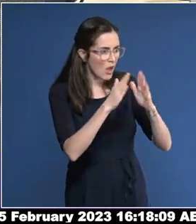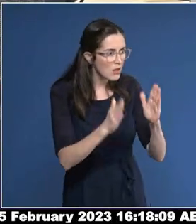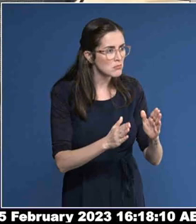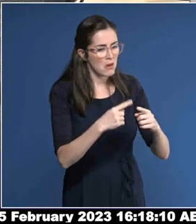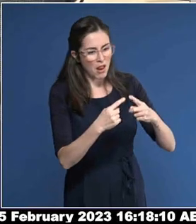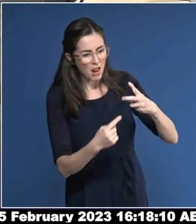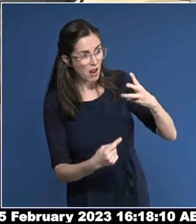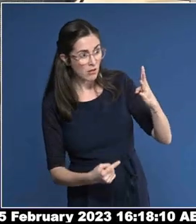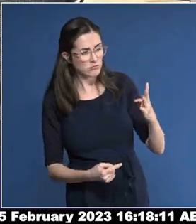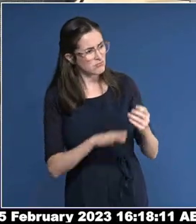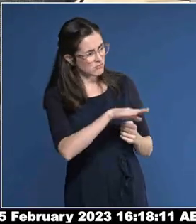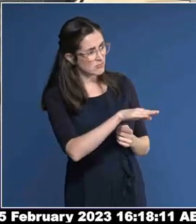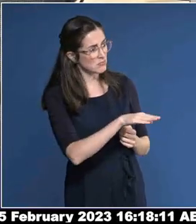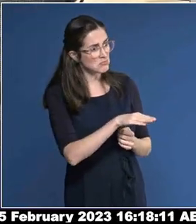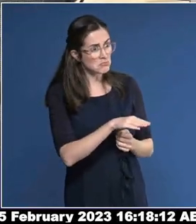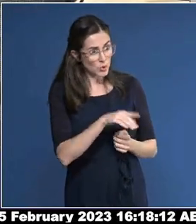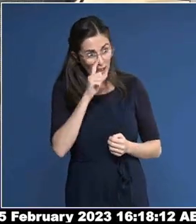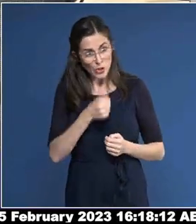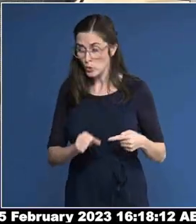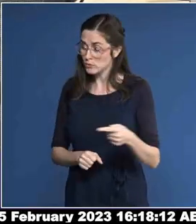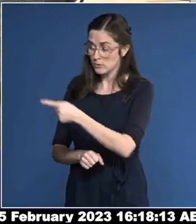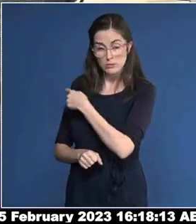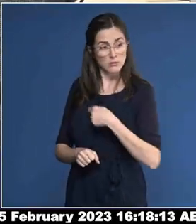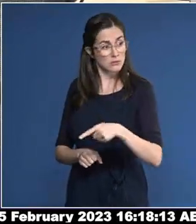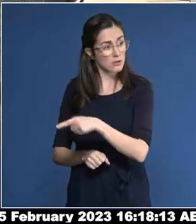You just need to understand that we are all related," why is that not enough?